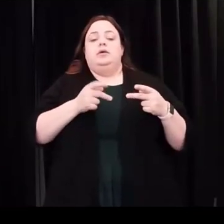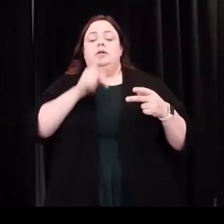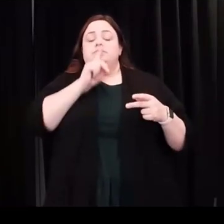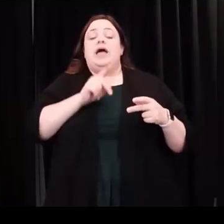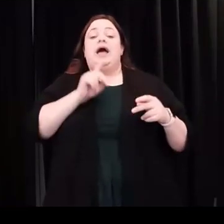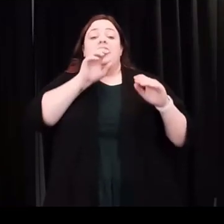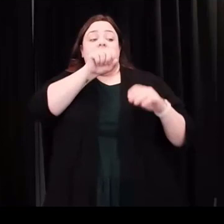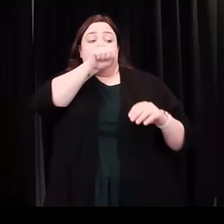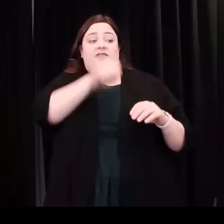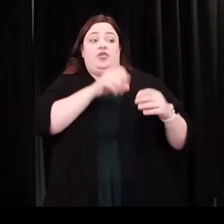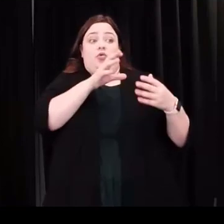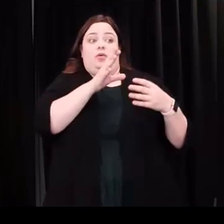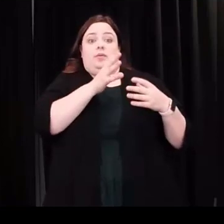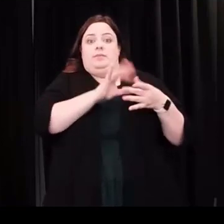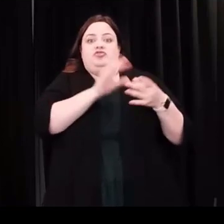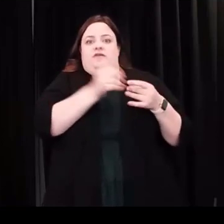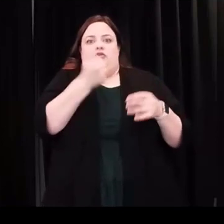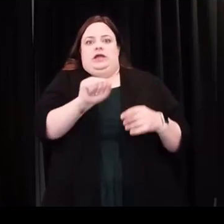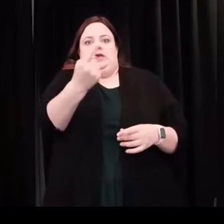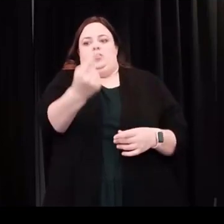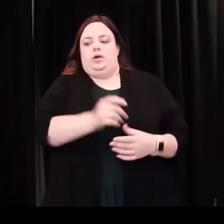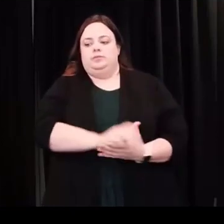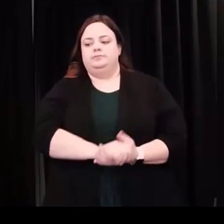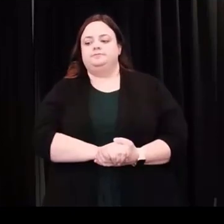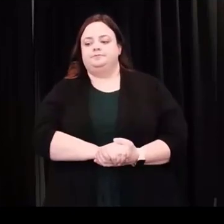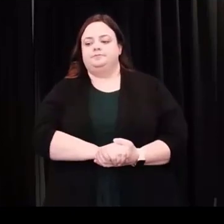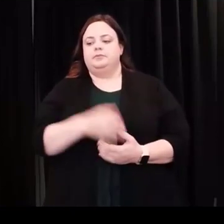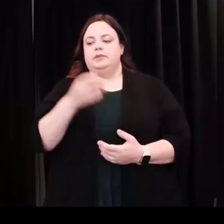anybody. You know, that's that's valuable for anyone. All right Mr. Green is male,